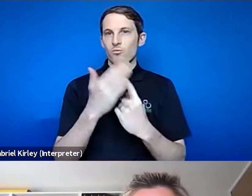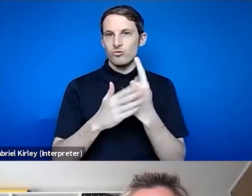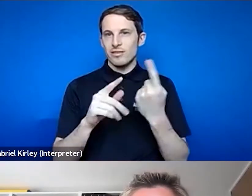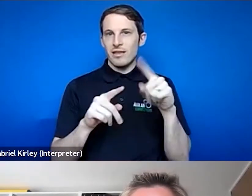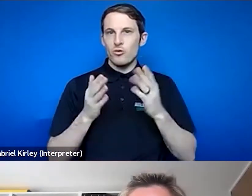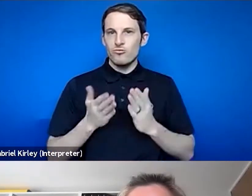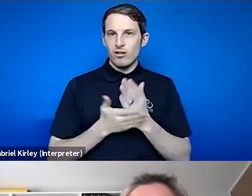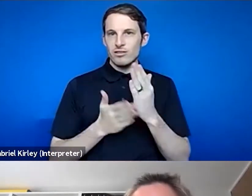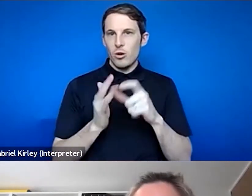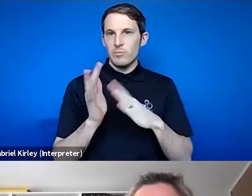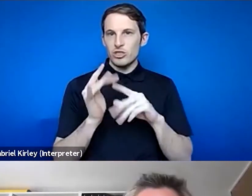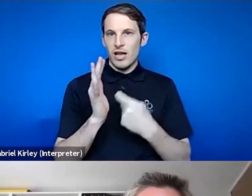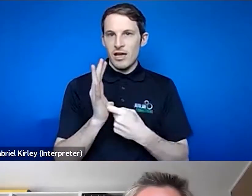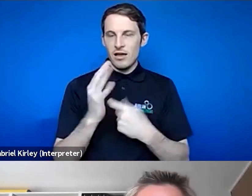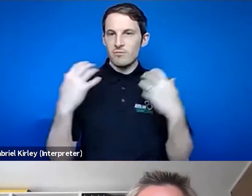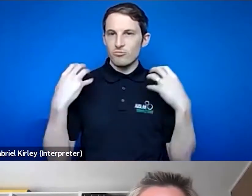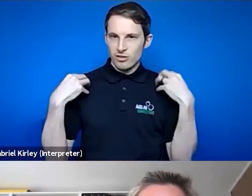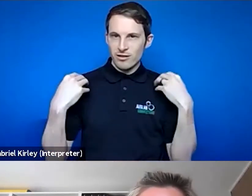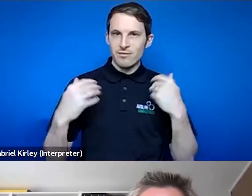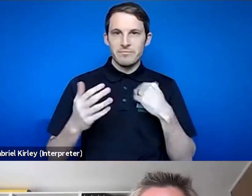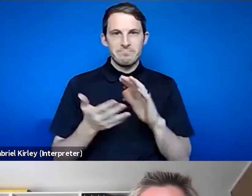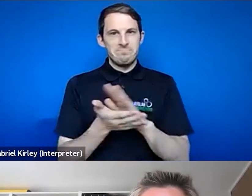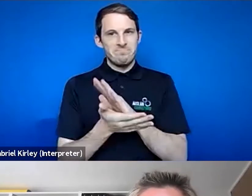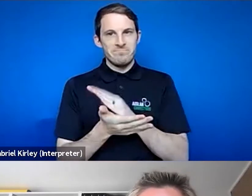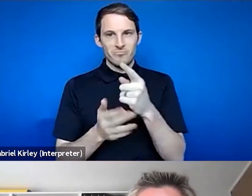Rights Commissioner and I'm so glad that you could join us for this very special conversation